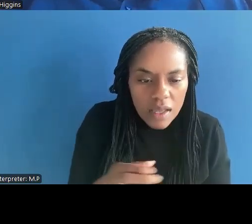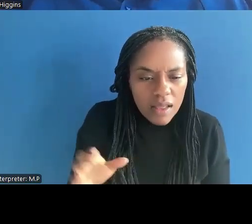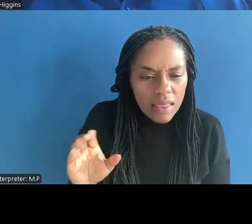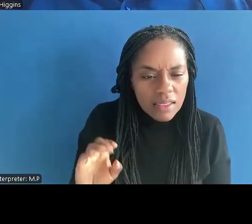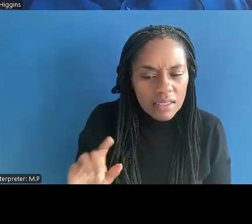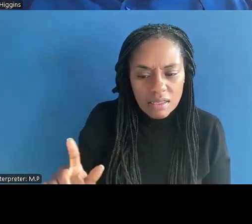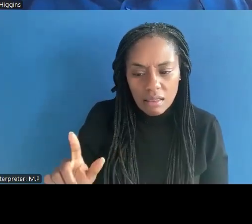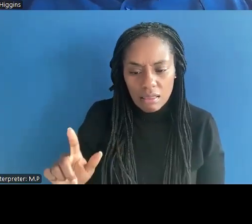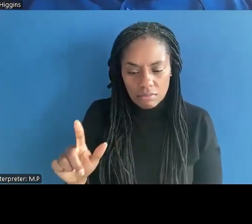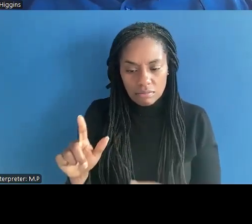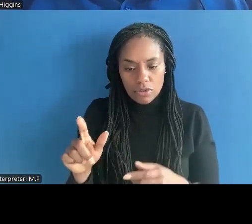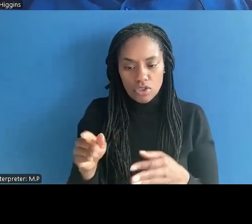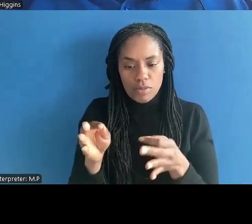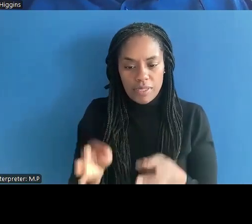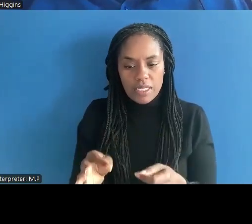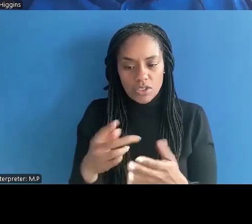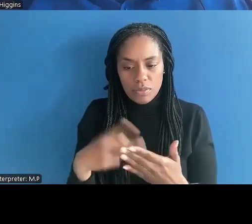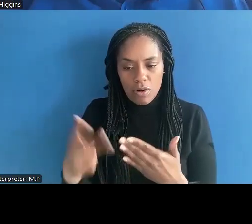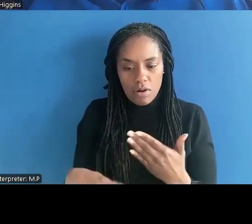And that's also uses institutional deeming,